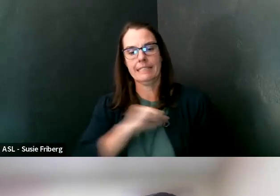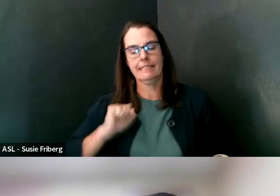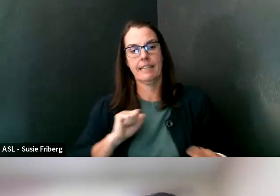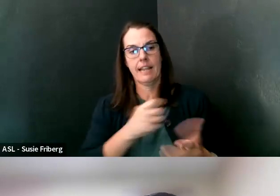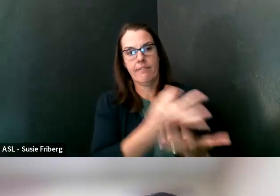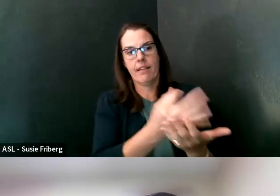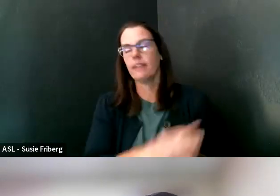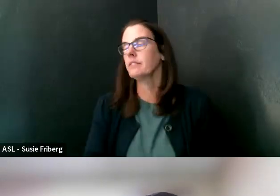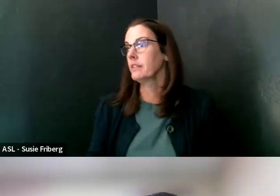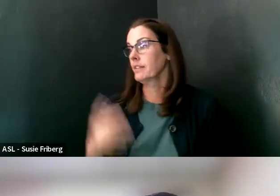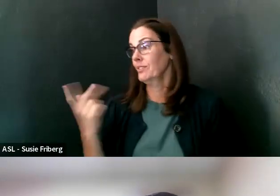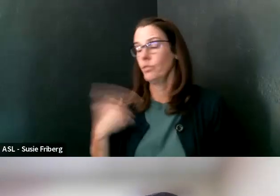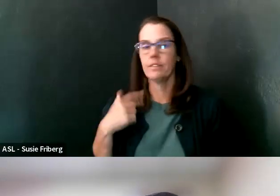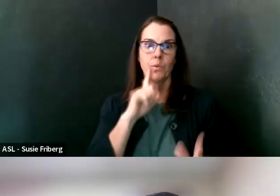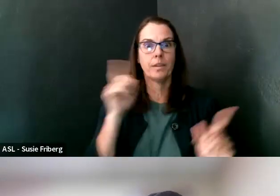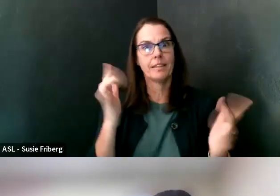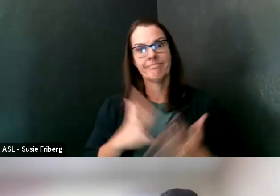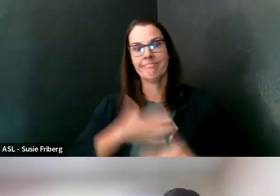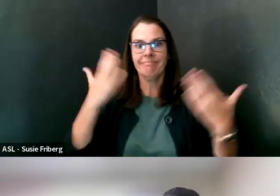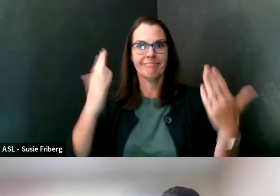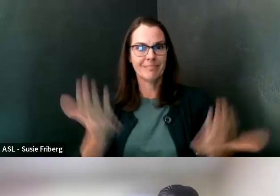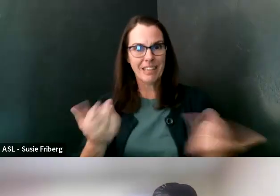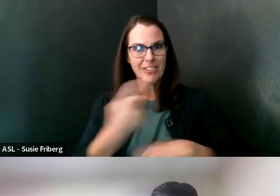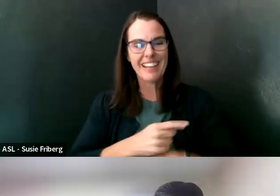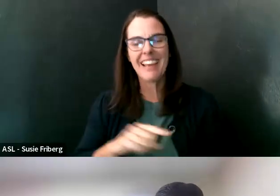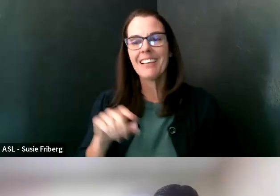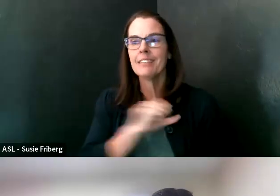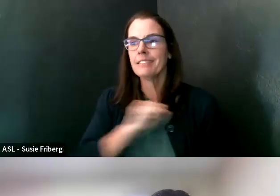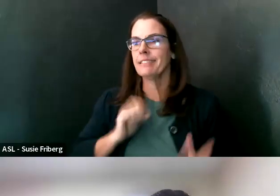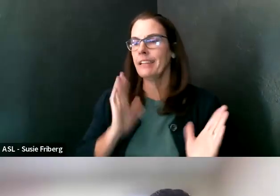Um, we're really delighted to be here today. Senator Wyden is a strong supporter of your